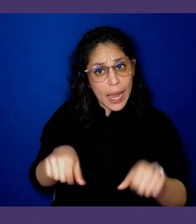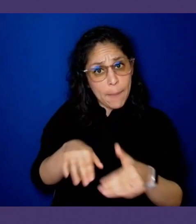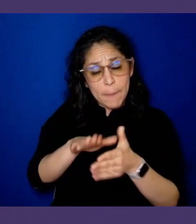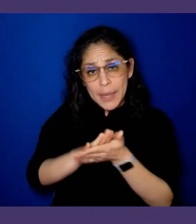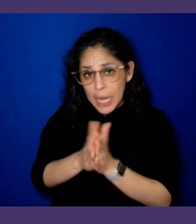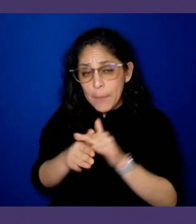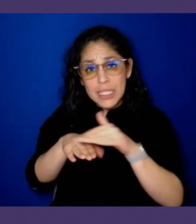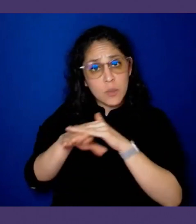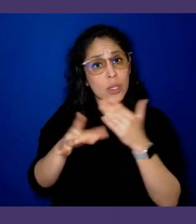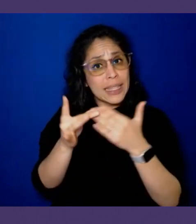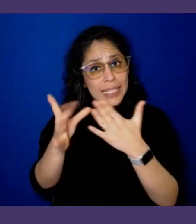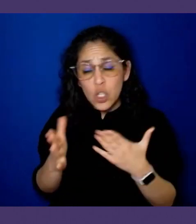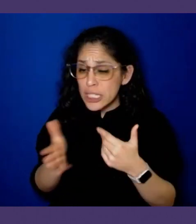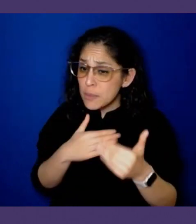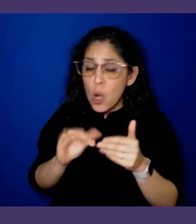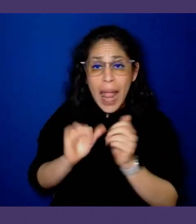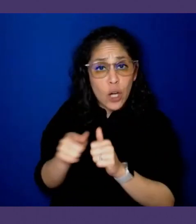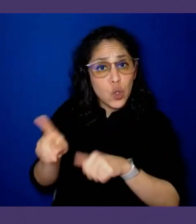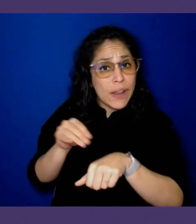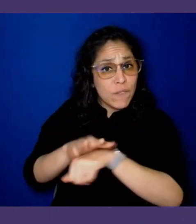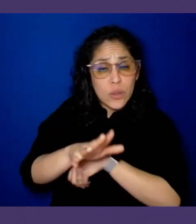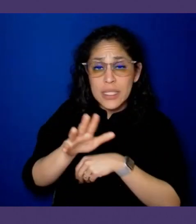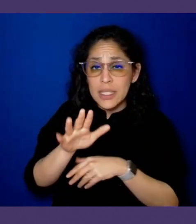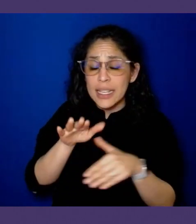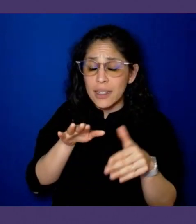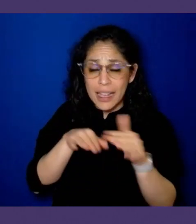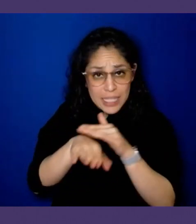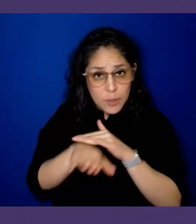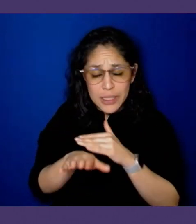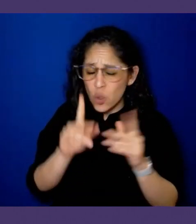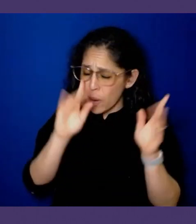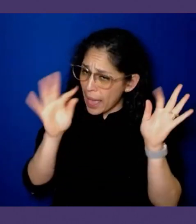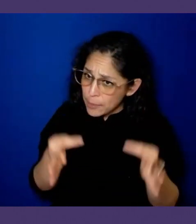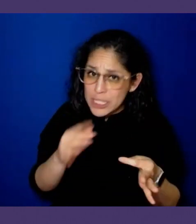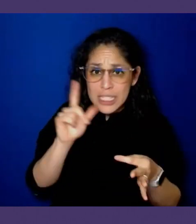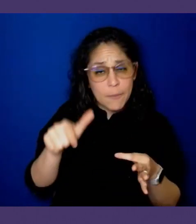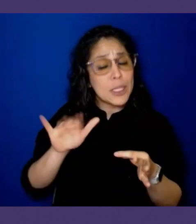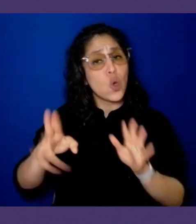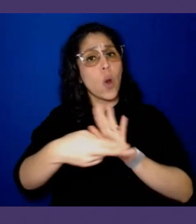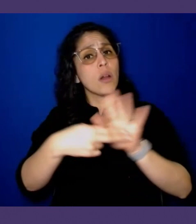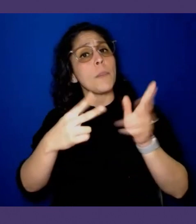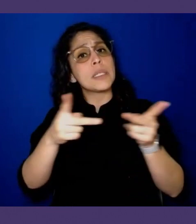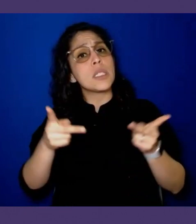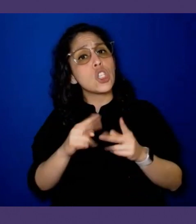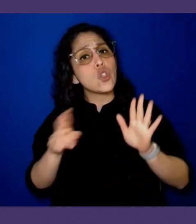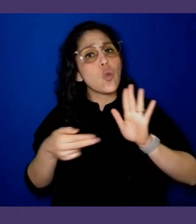how you influence accessibility. So absolutely, it doesn't have to be in your title, it doesn't have to be your primary role.